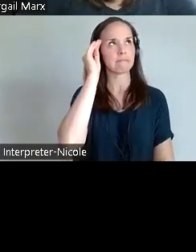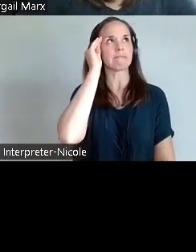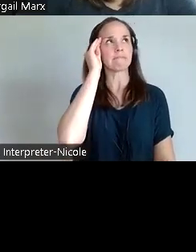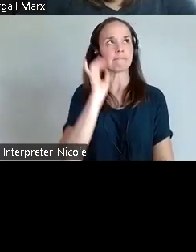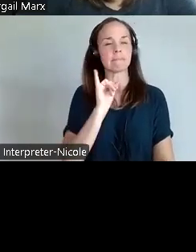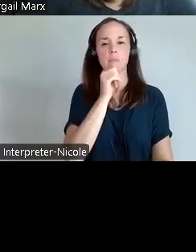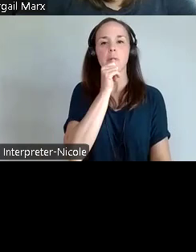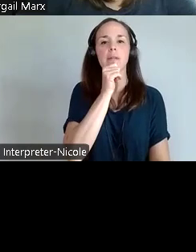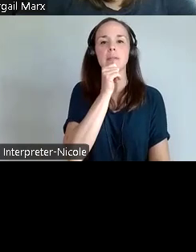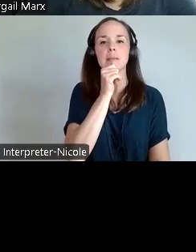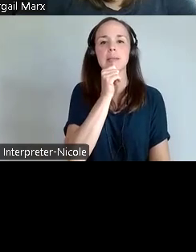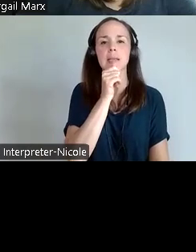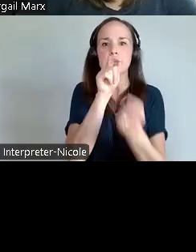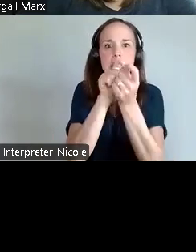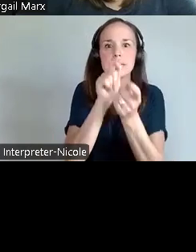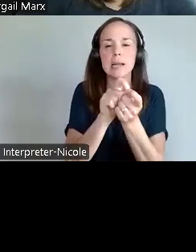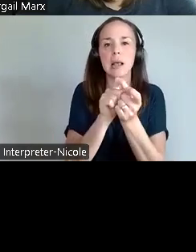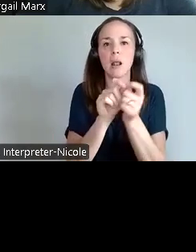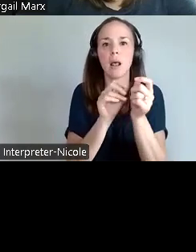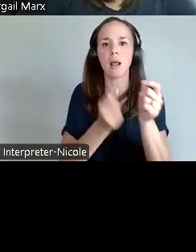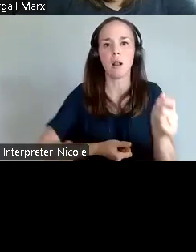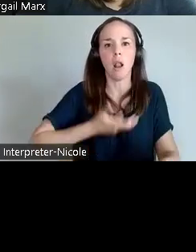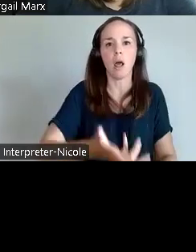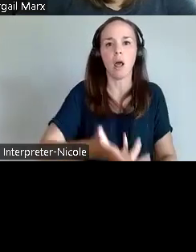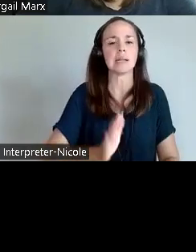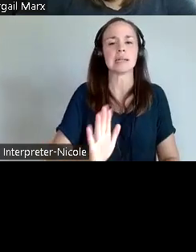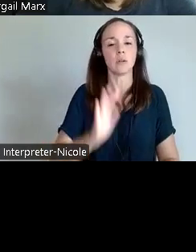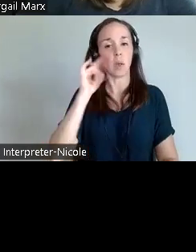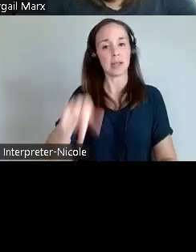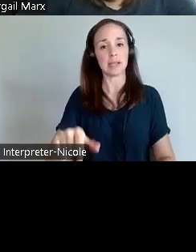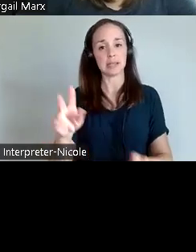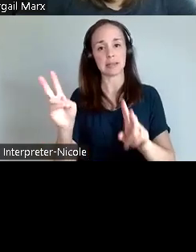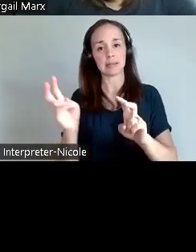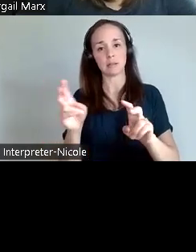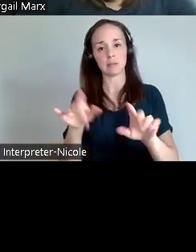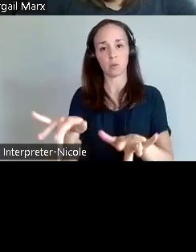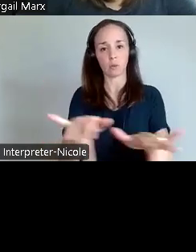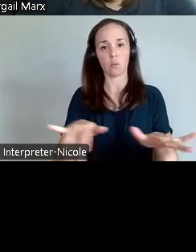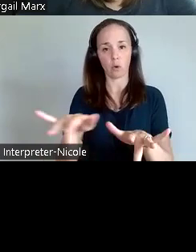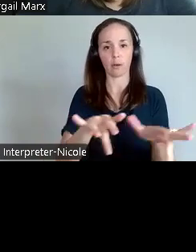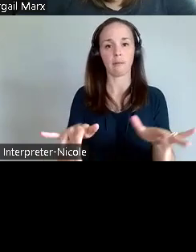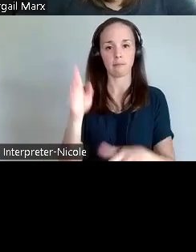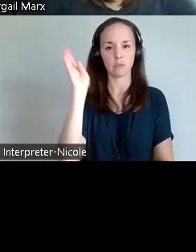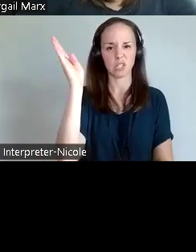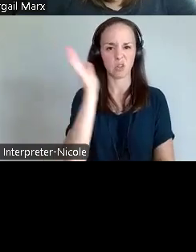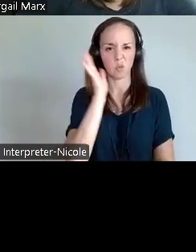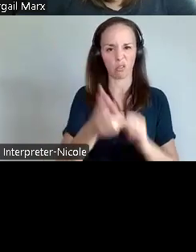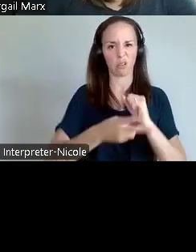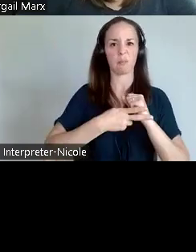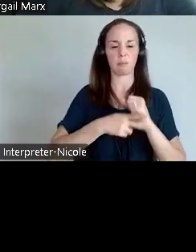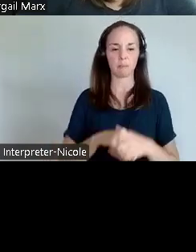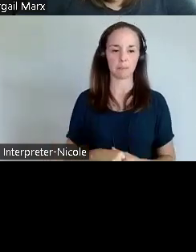details because this is being recorded. So we're going to go over the definitions,